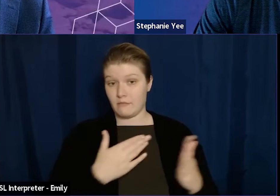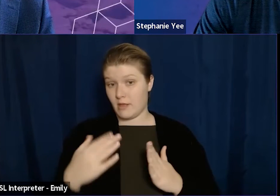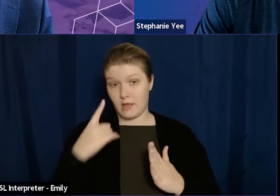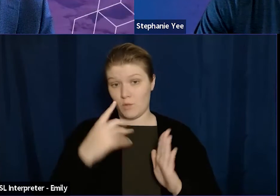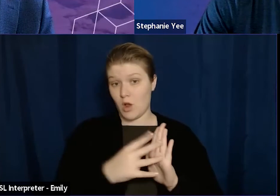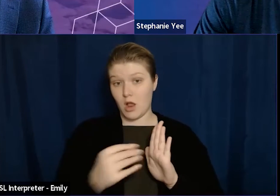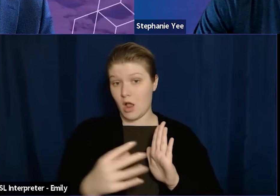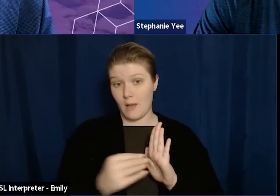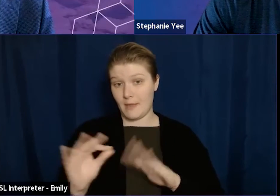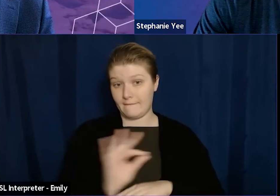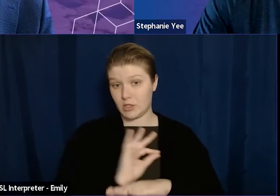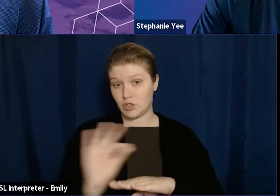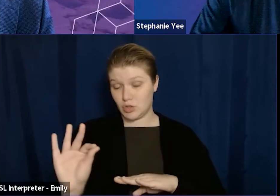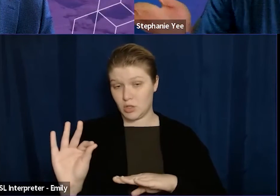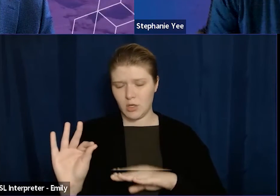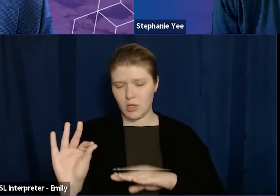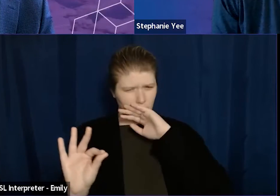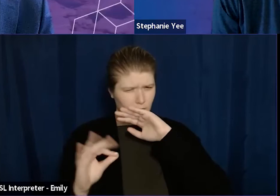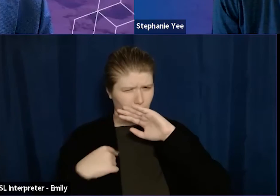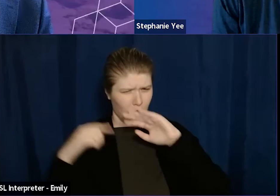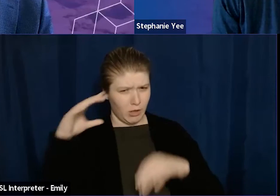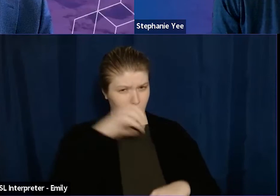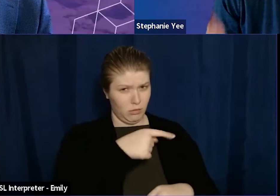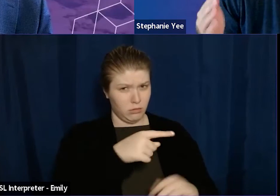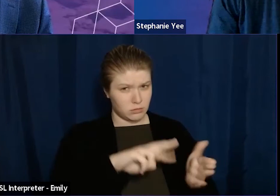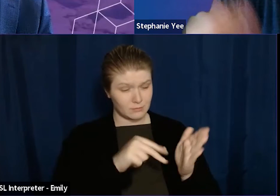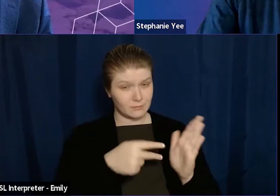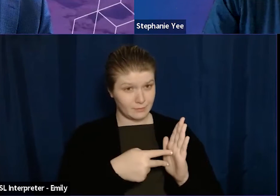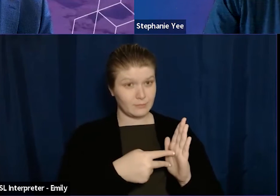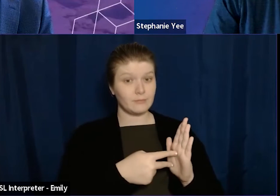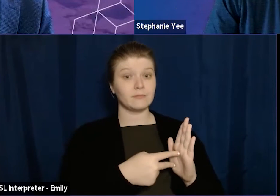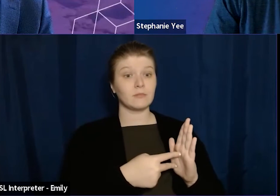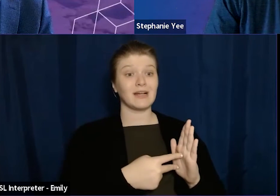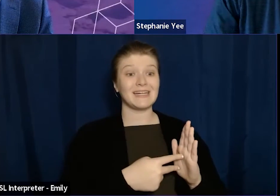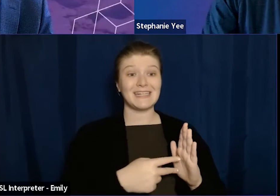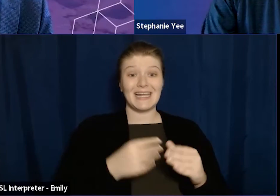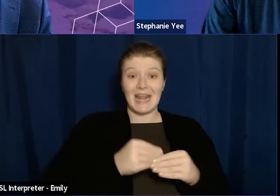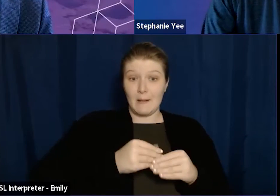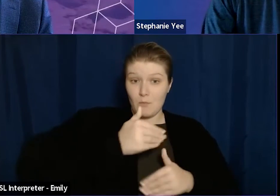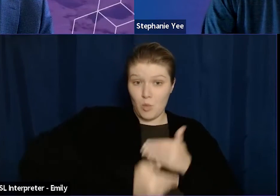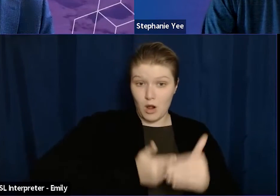I'm assuming this means copying an in-progress proposal to a new one.